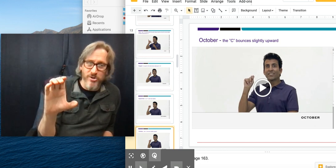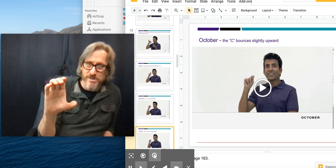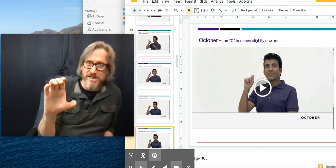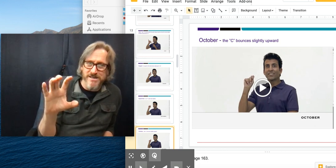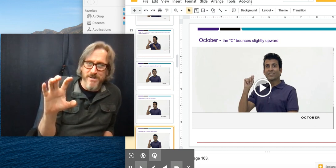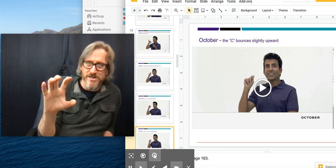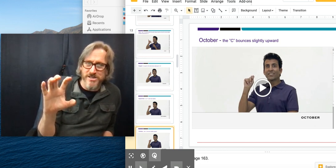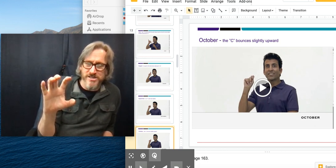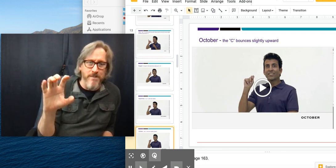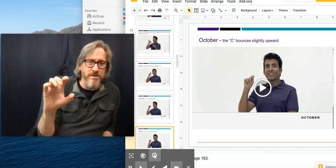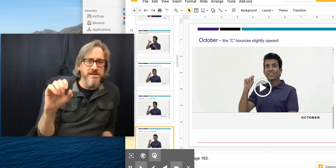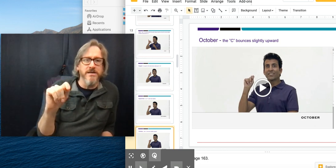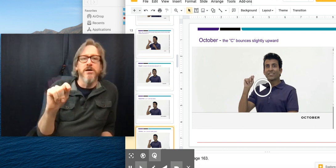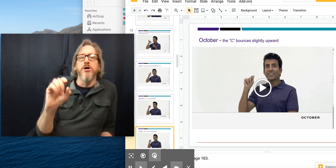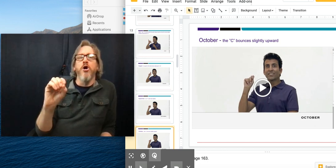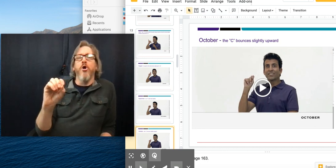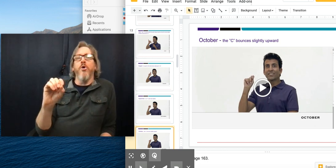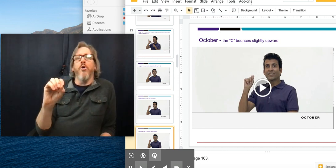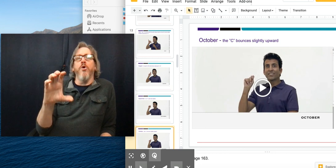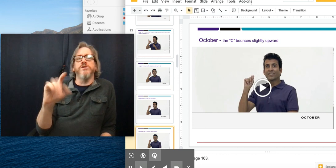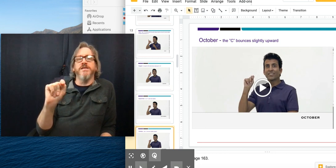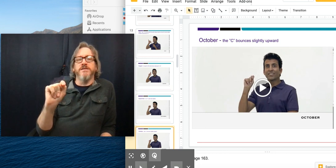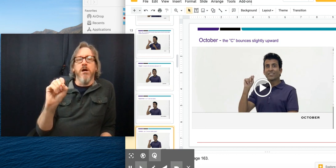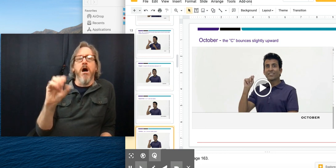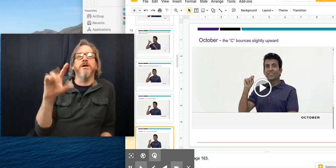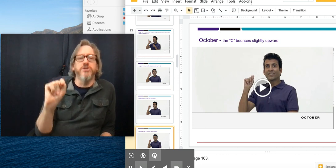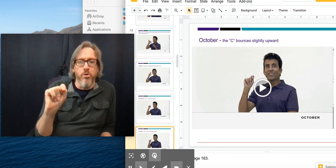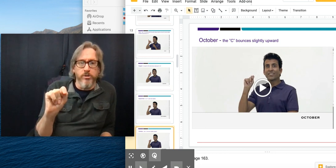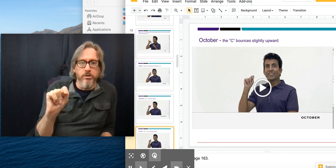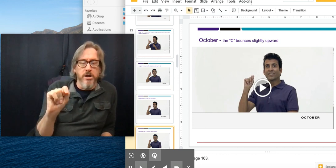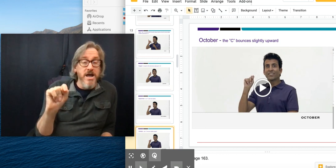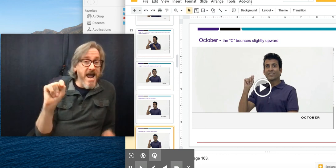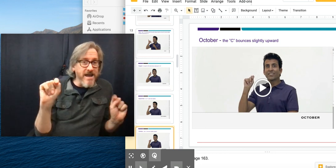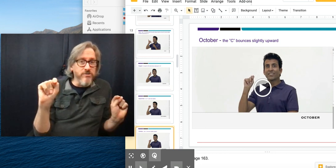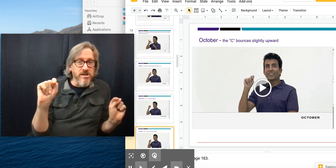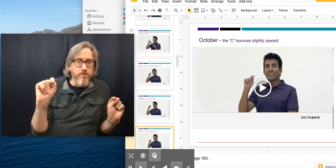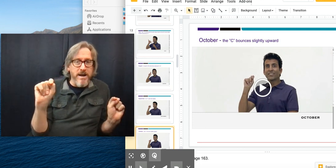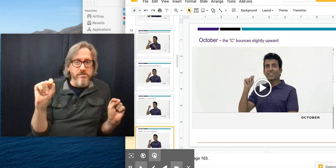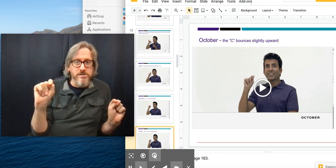go to a c sometimes it's a sloppy C o c October and there's a little bounce